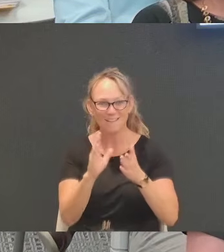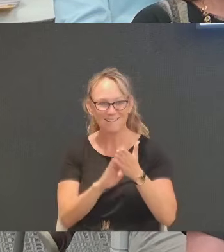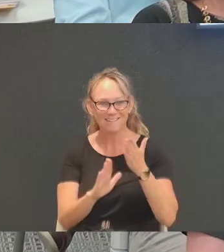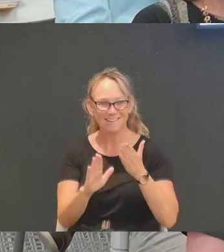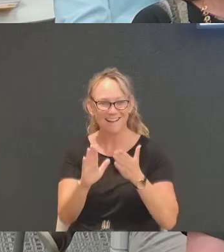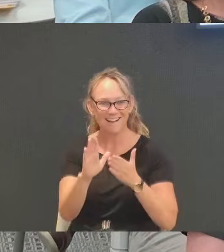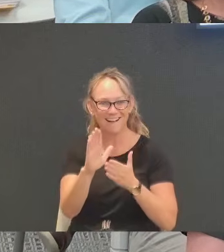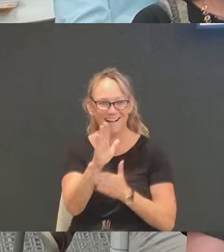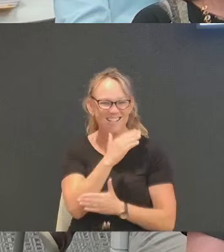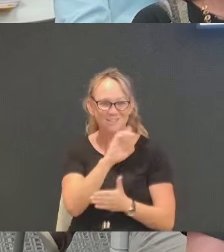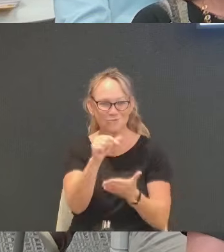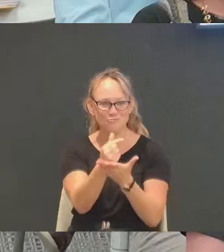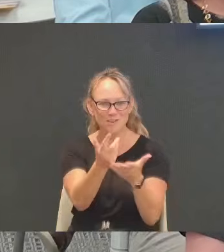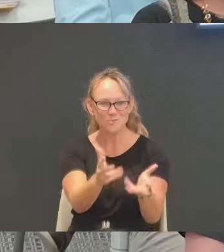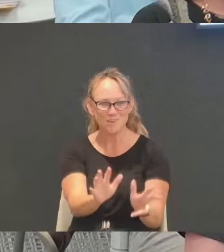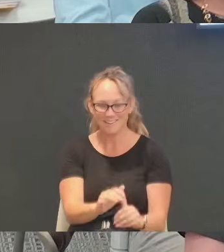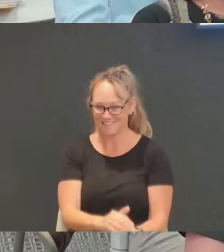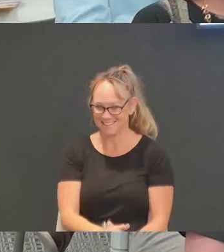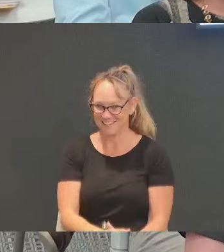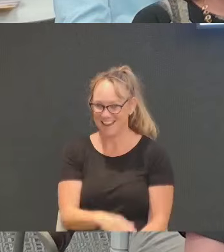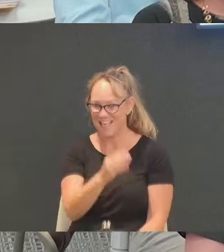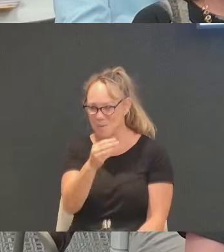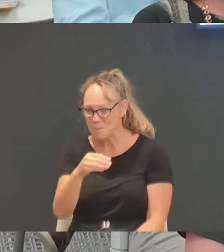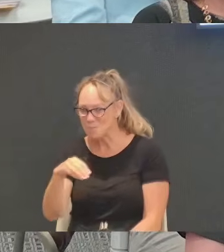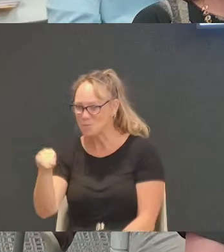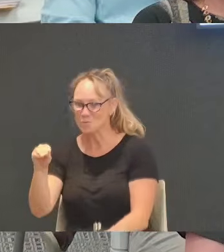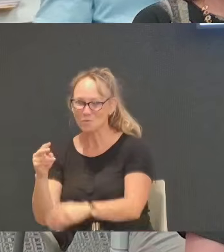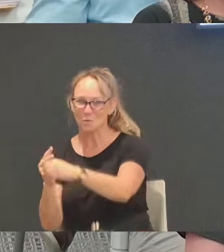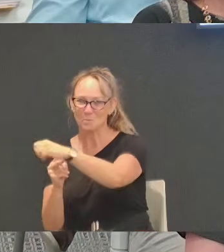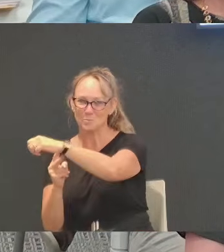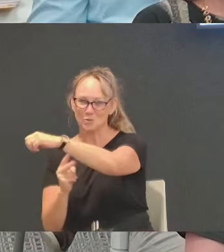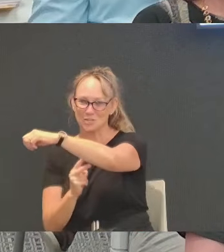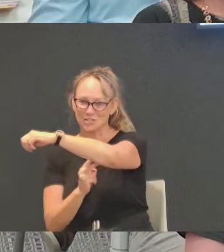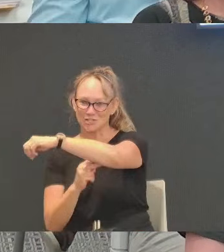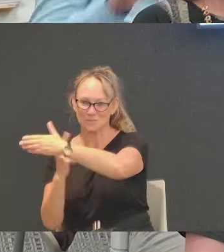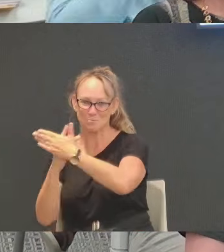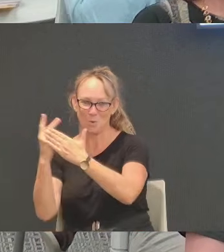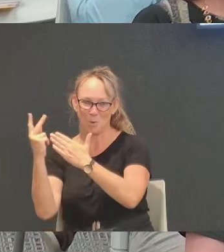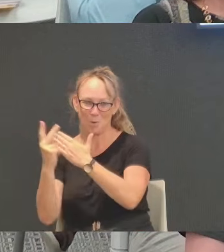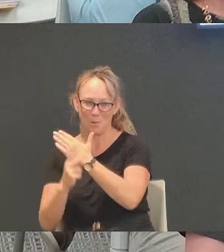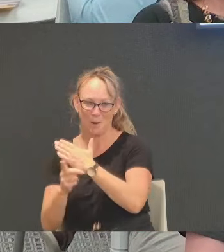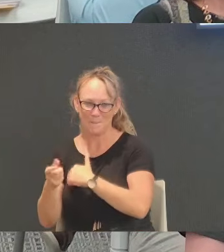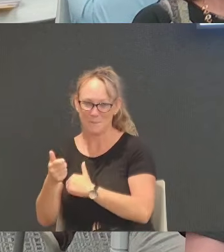and then he moved into the bridges program and has been very successful since. so we want to